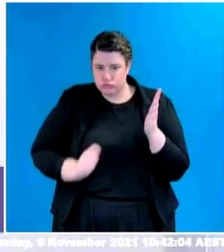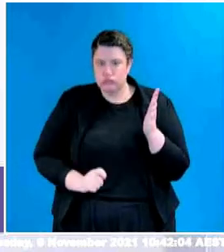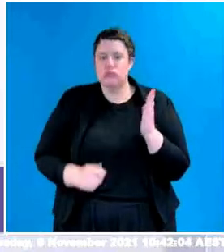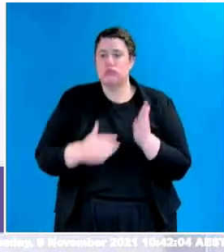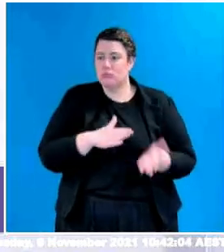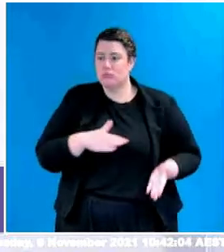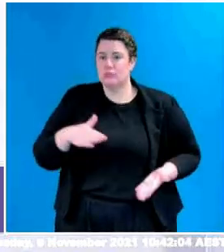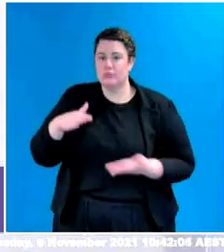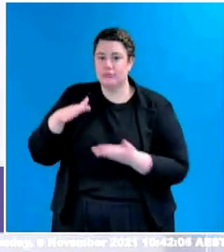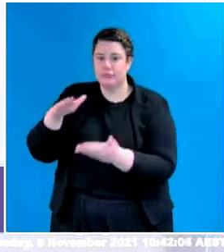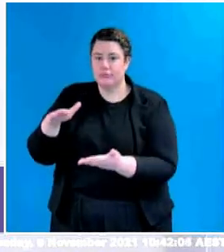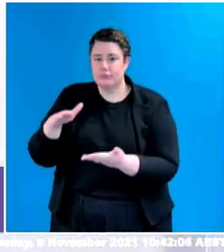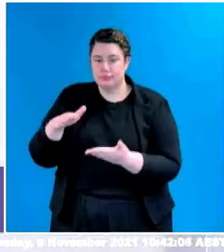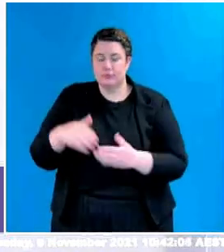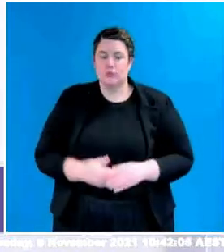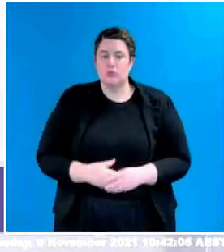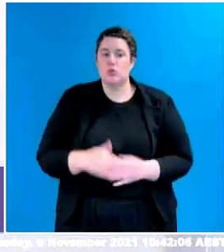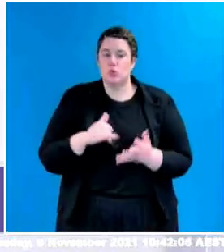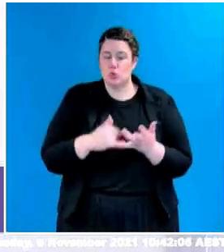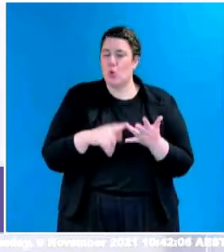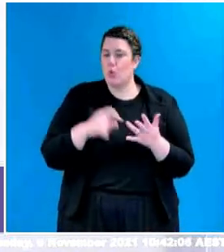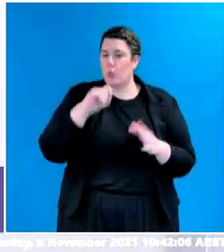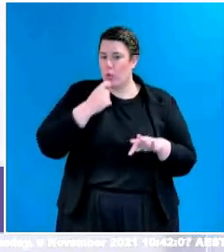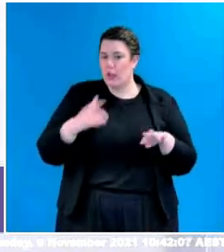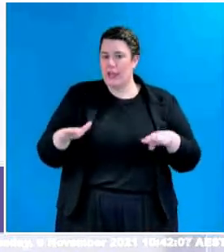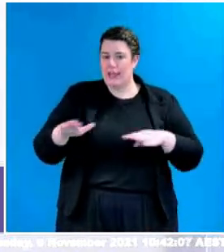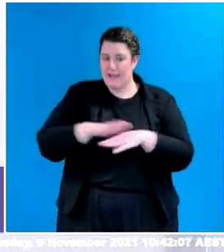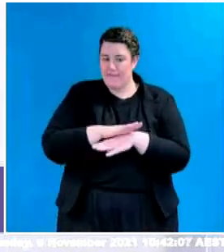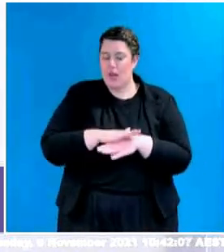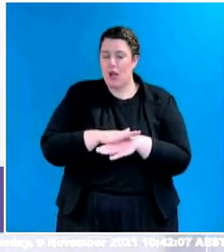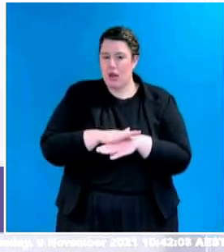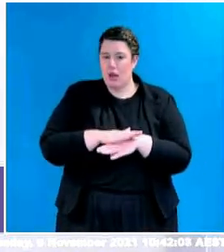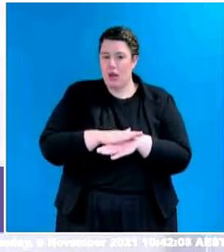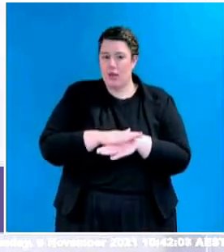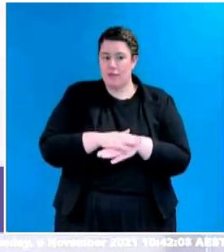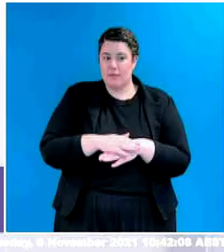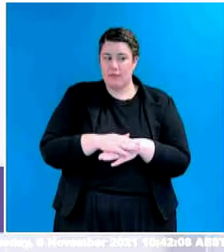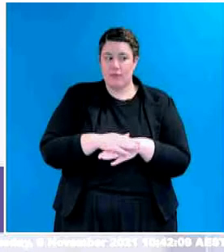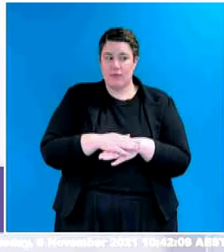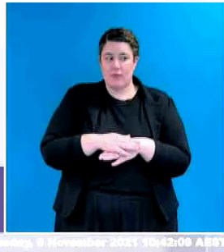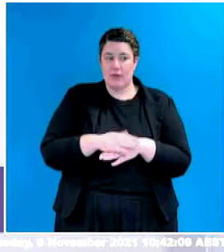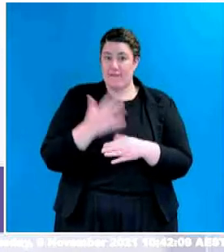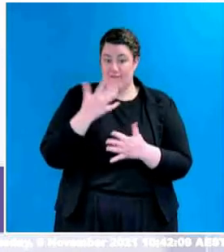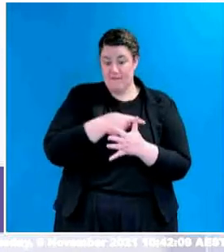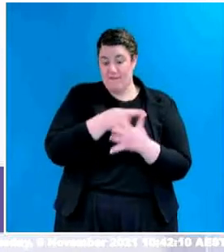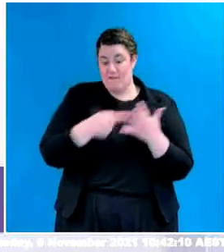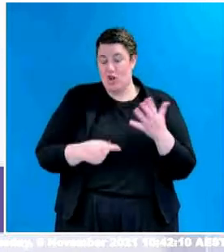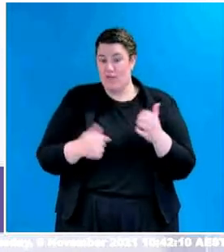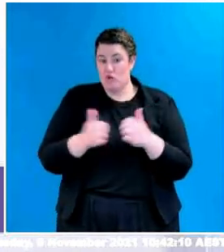Commissioners, these tenders now cover five documents, so it is an addition to